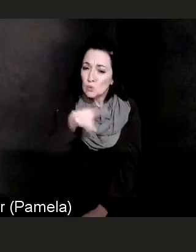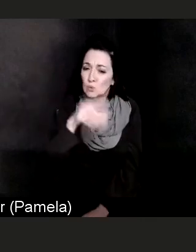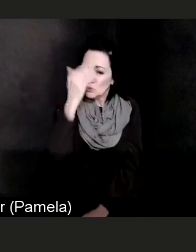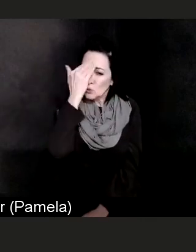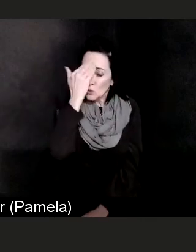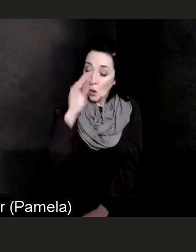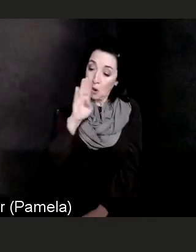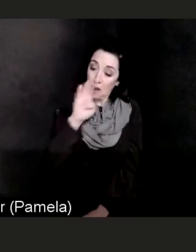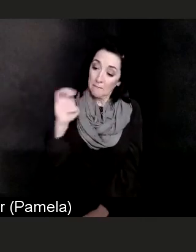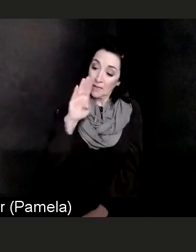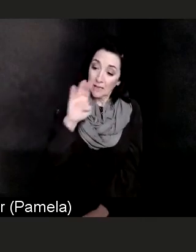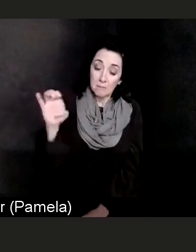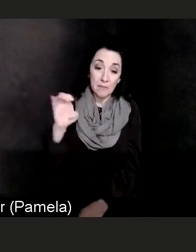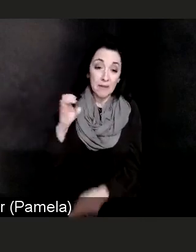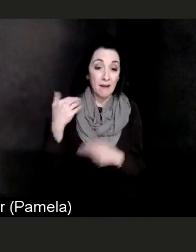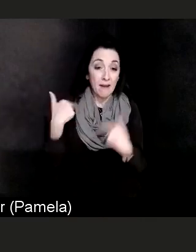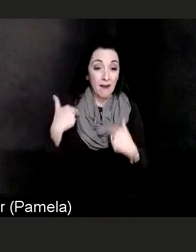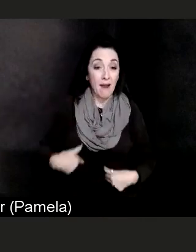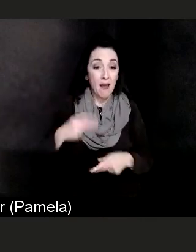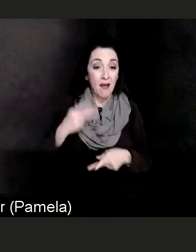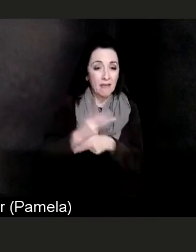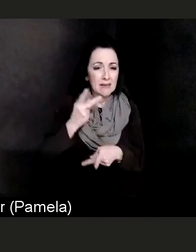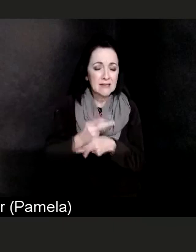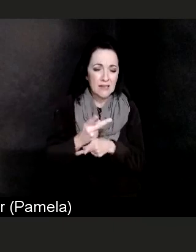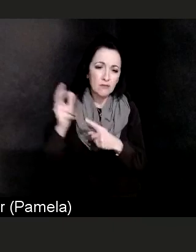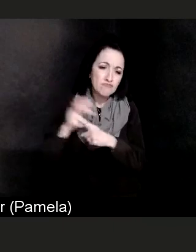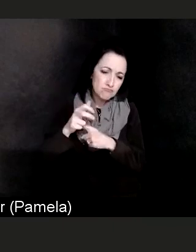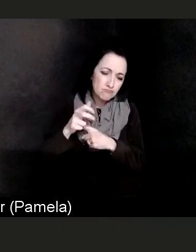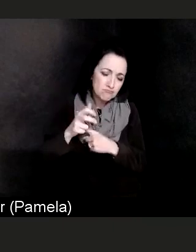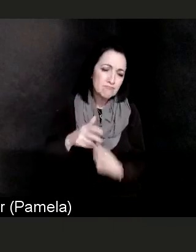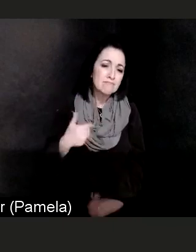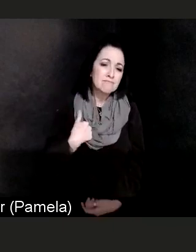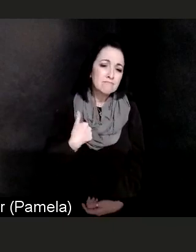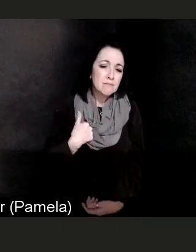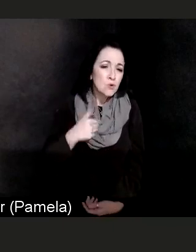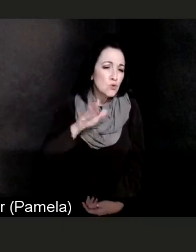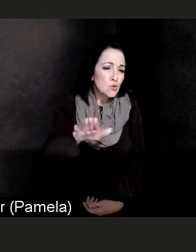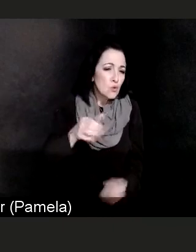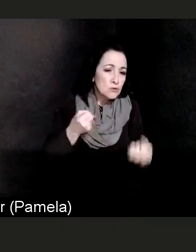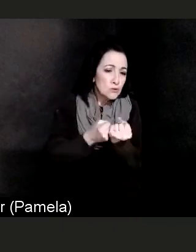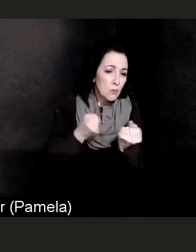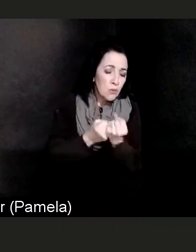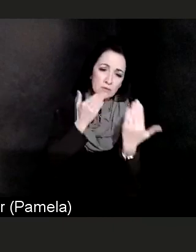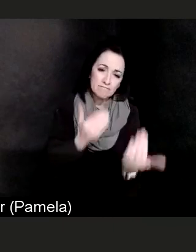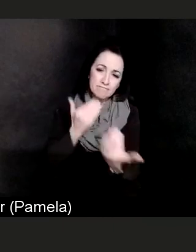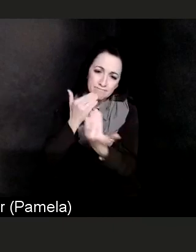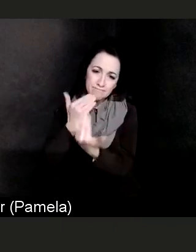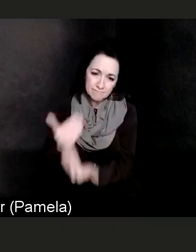And I thank you for your support, I thank you for continuing to give us your trust,